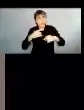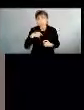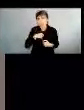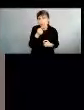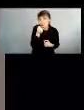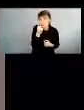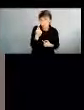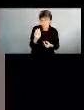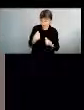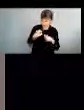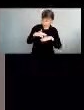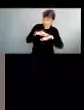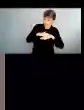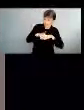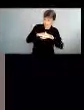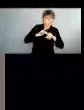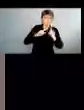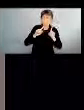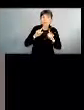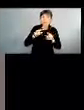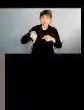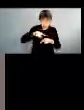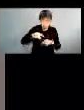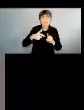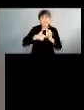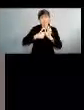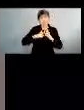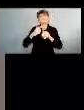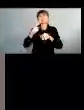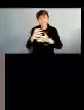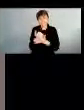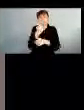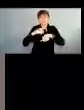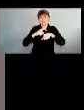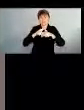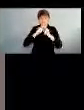the time to think and reflect on how you undertake your work or challenge your own assumptions